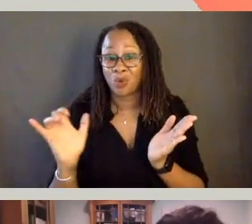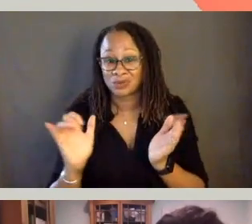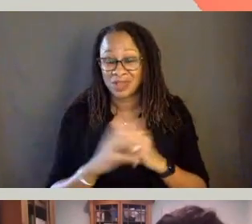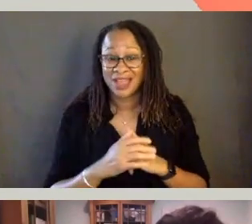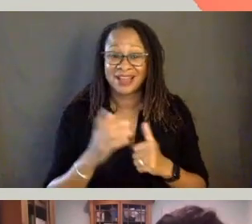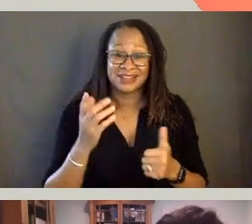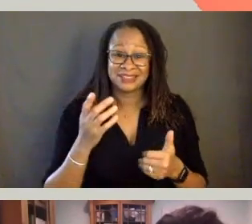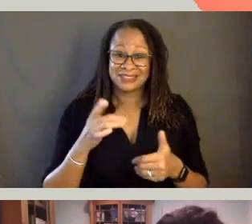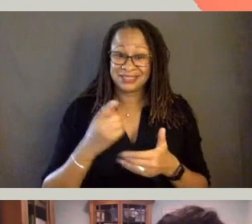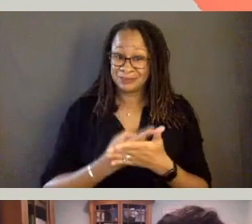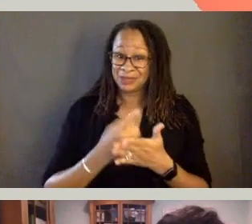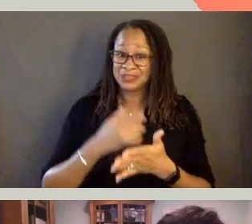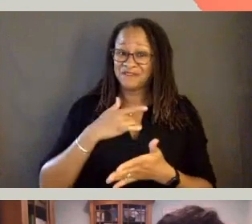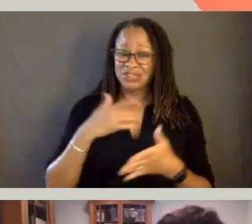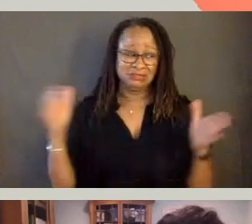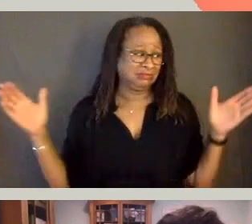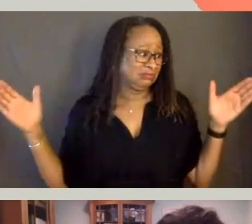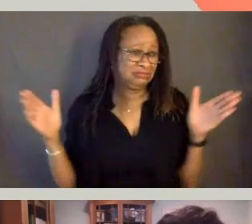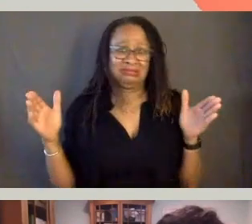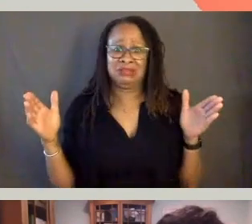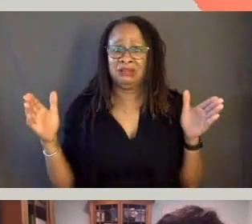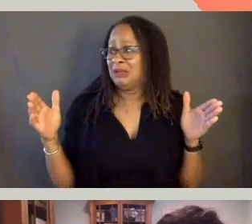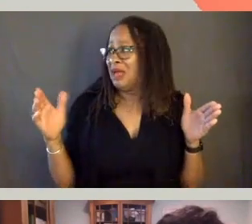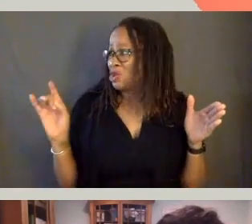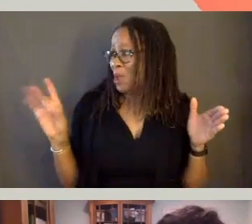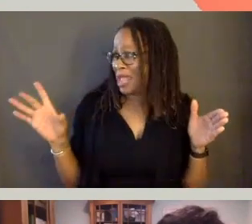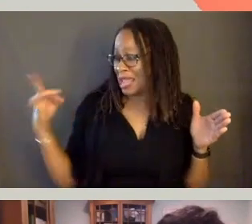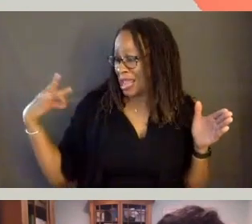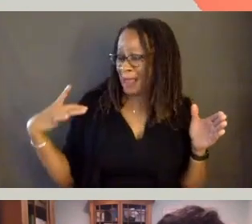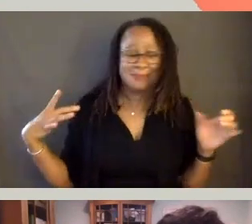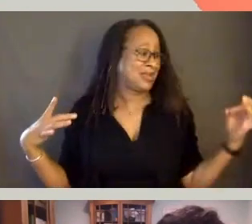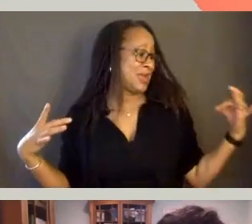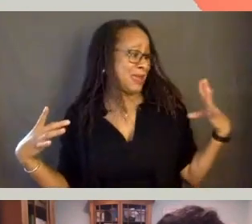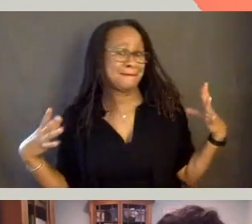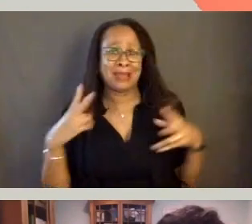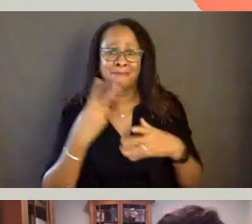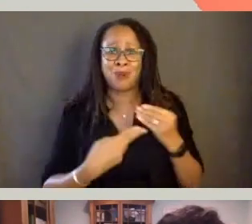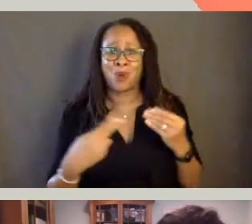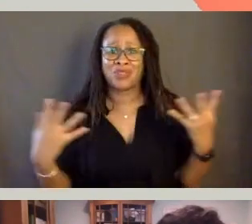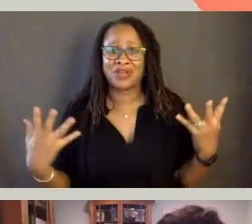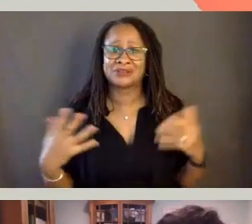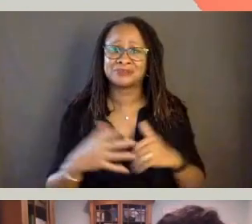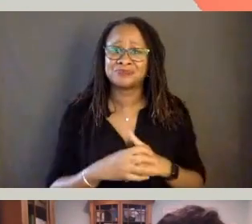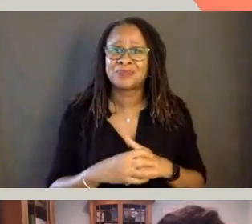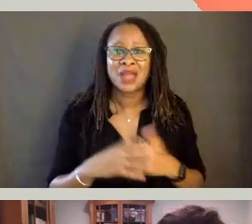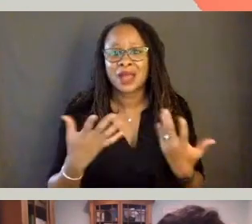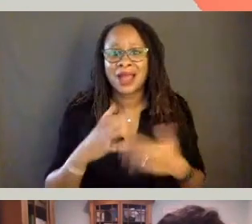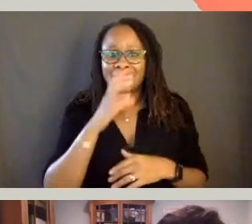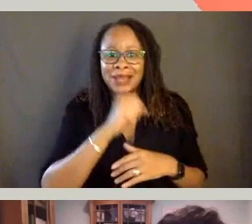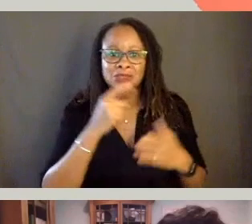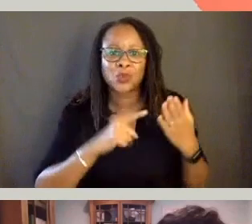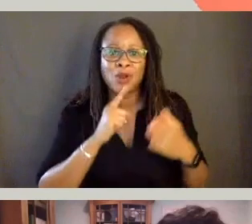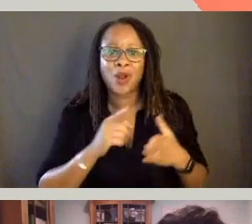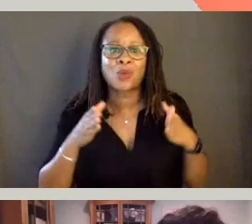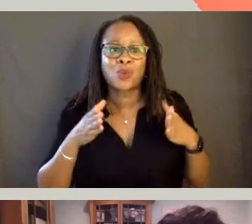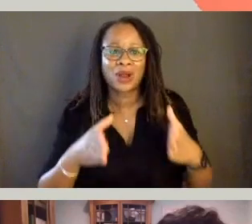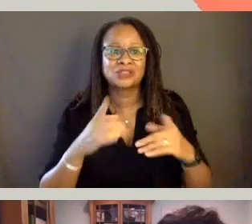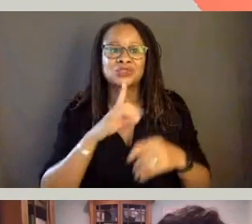between two turfs that hate me. And I guess what are ways to really navigate that